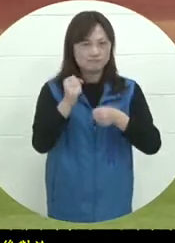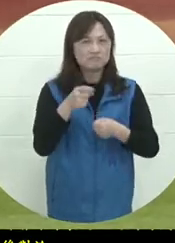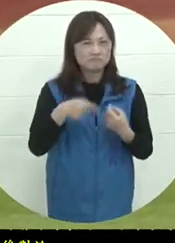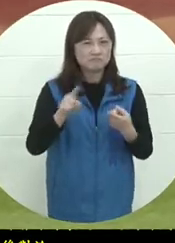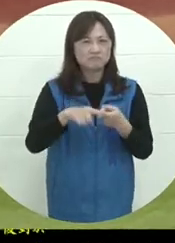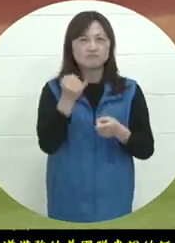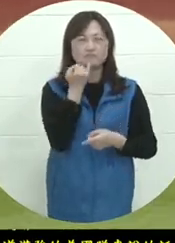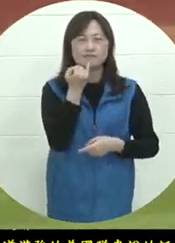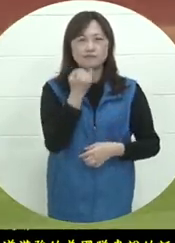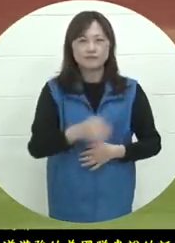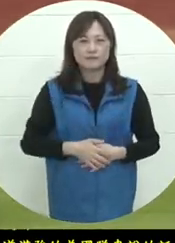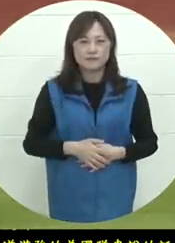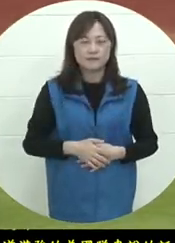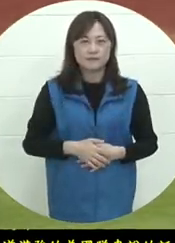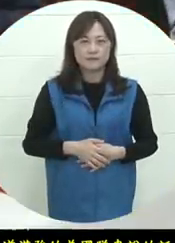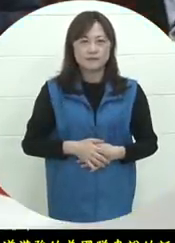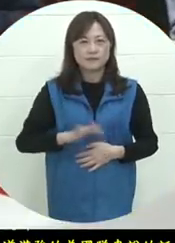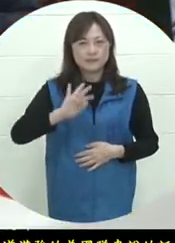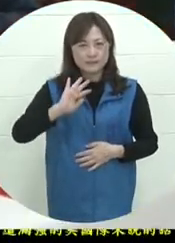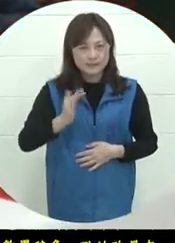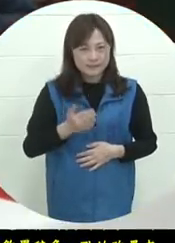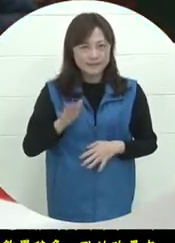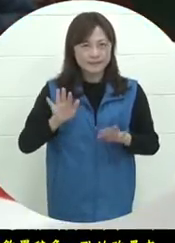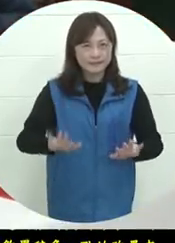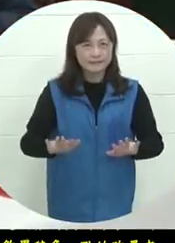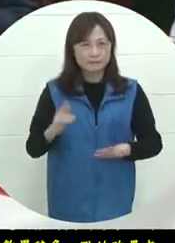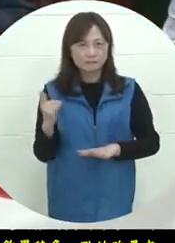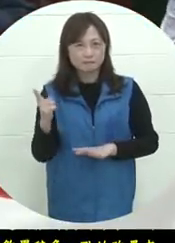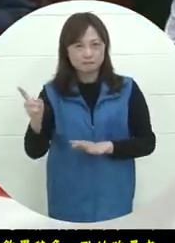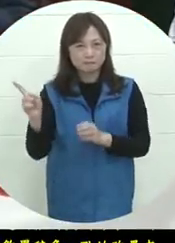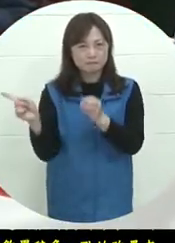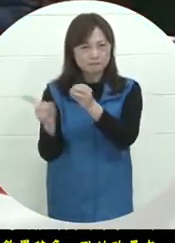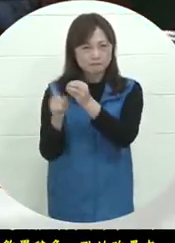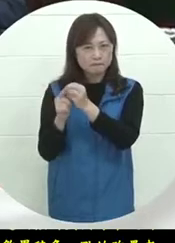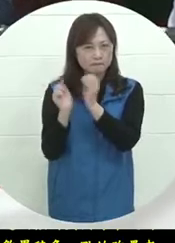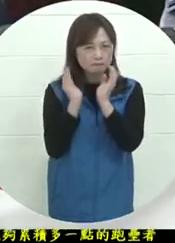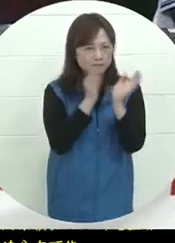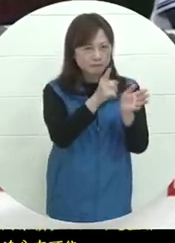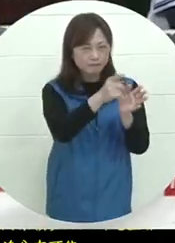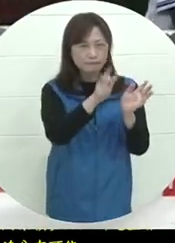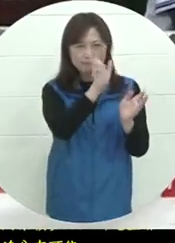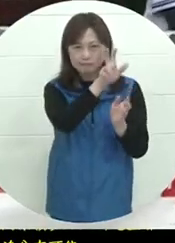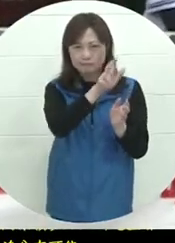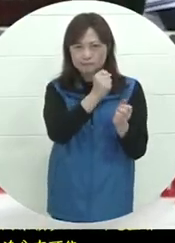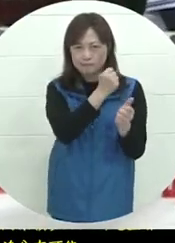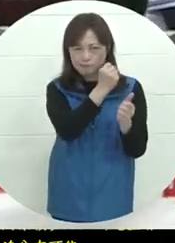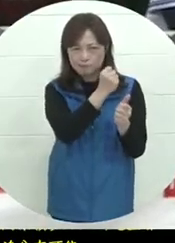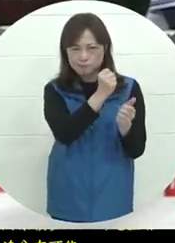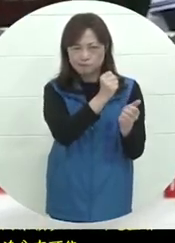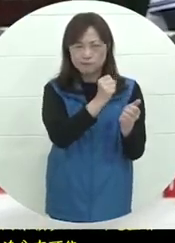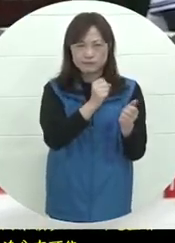I will test the follow-up hitters against the pitchers. Can a ball control , especially some low-angle balls,